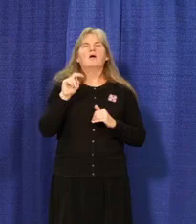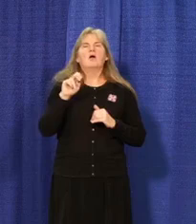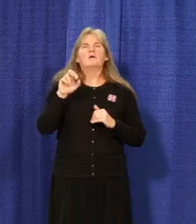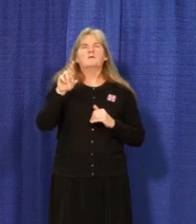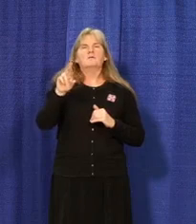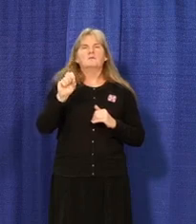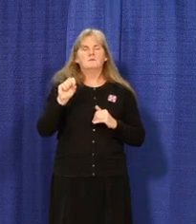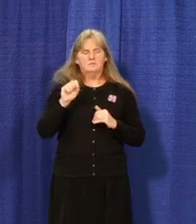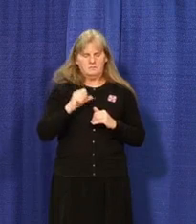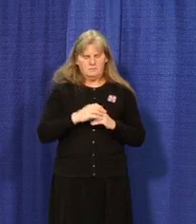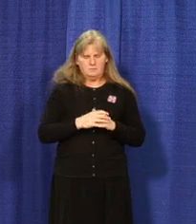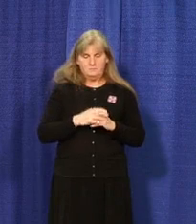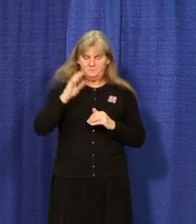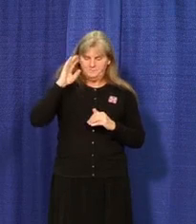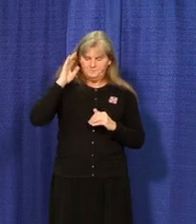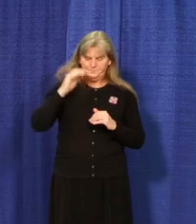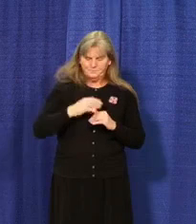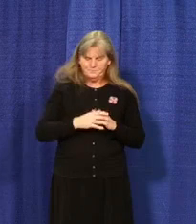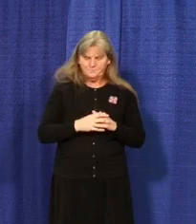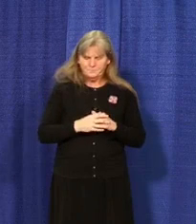Reporter: Hi there.